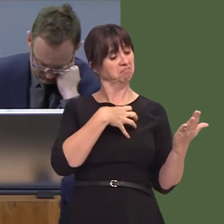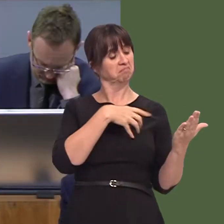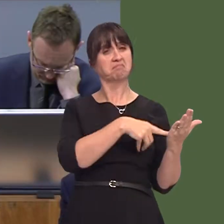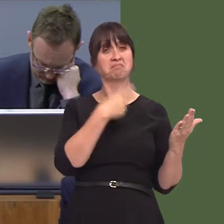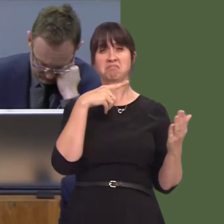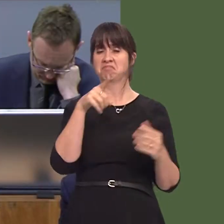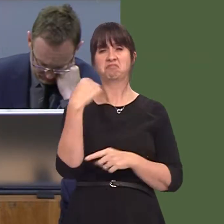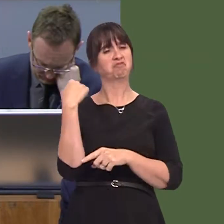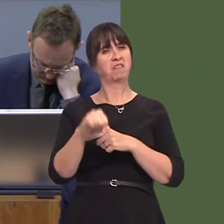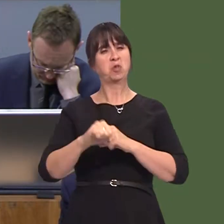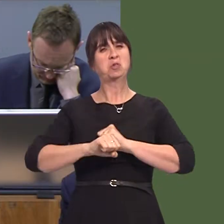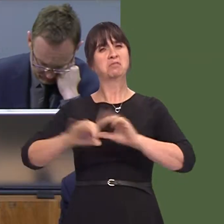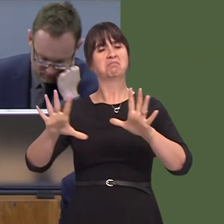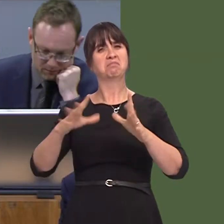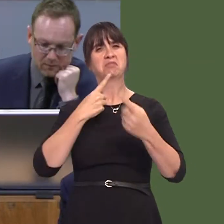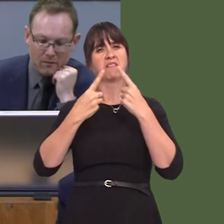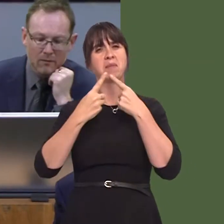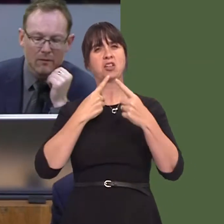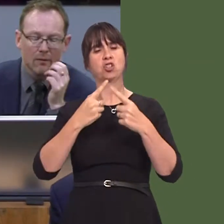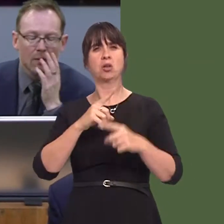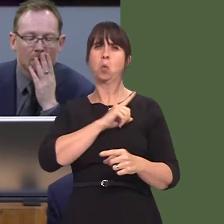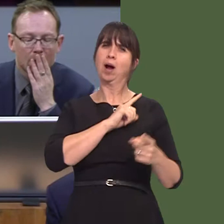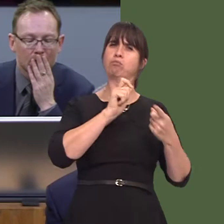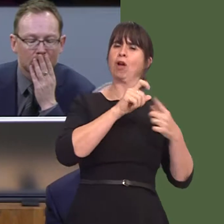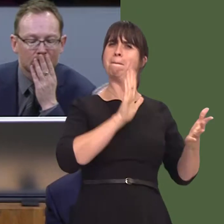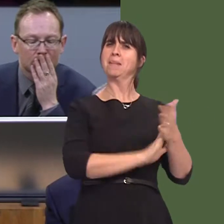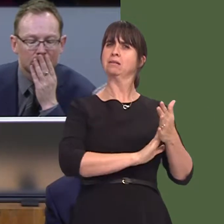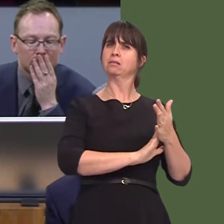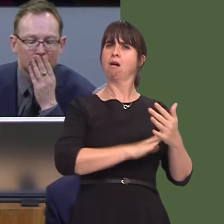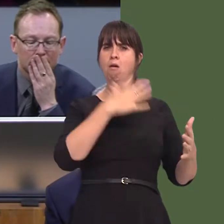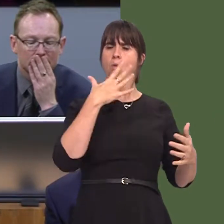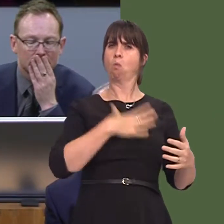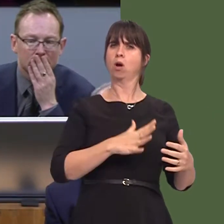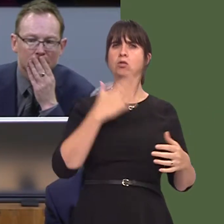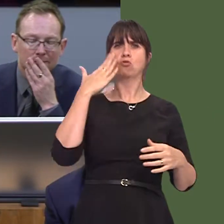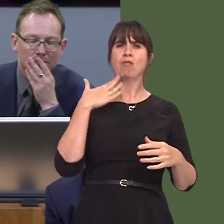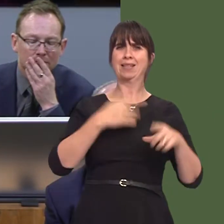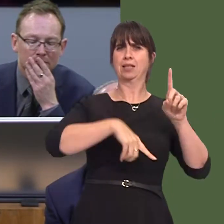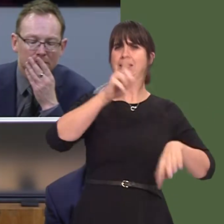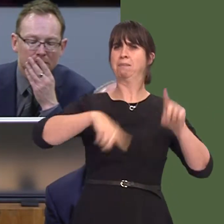release full sets of data to assist the Prime Ministerís race disparity audit.